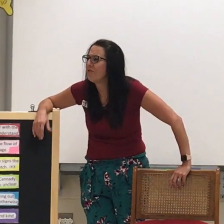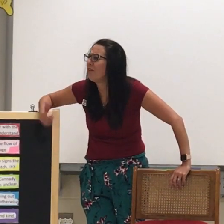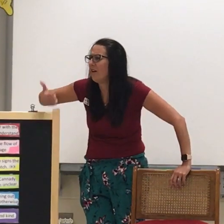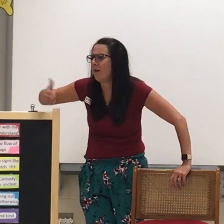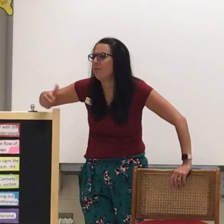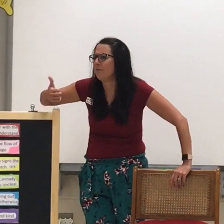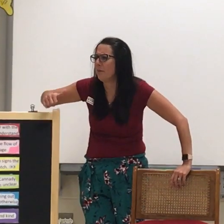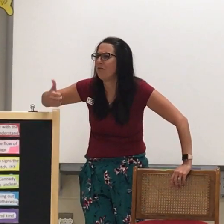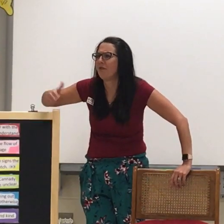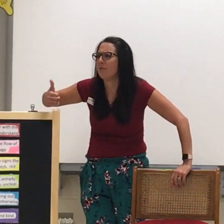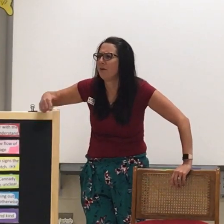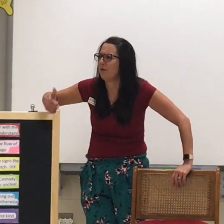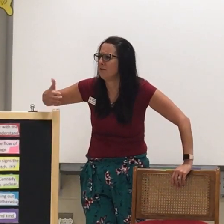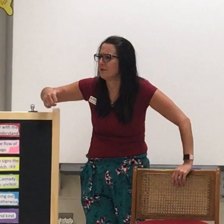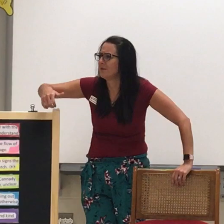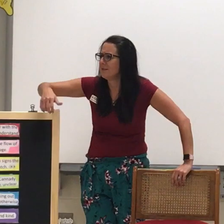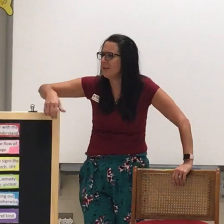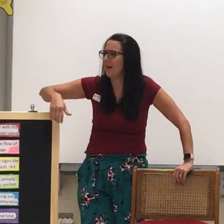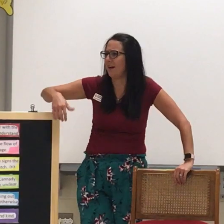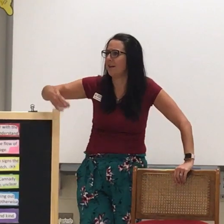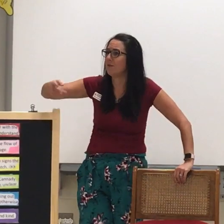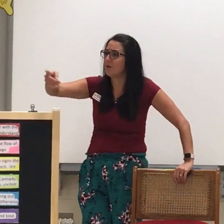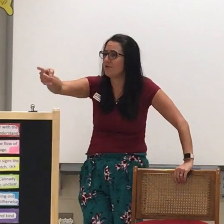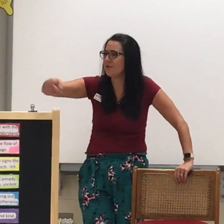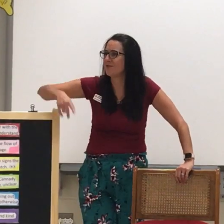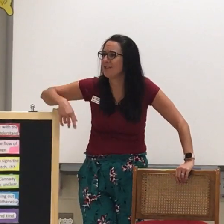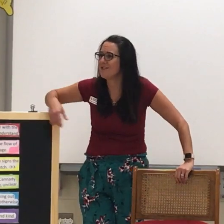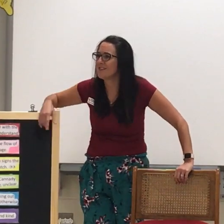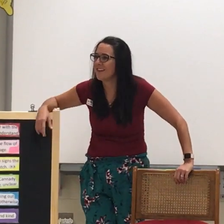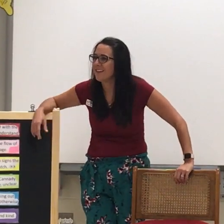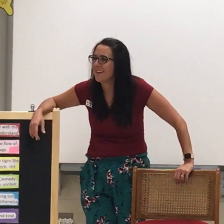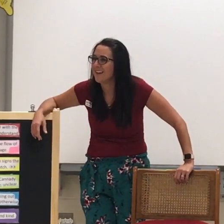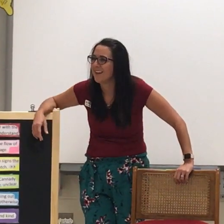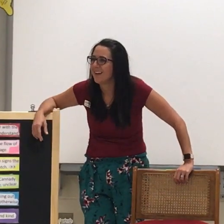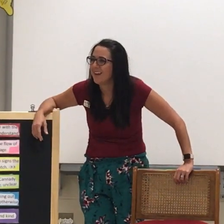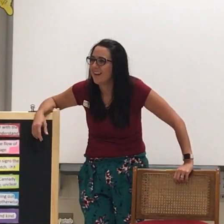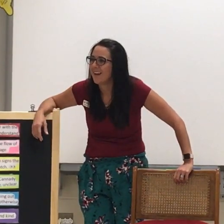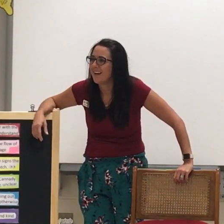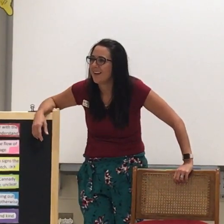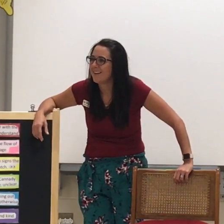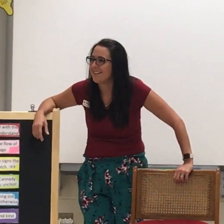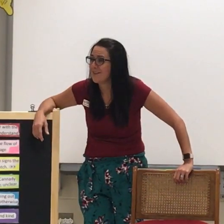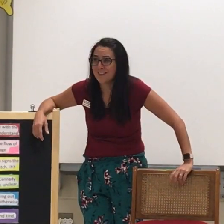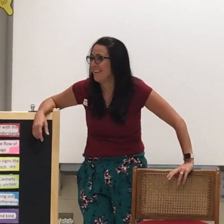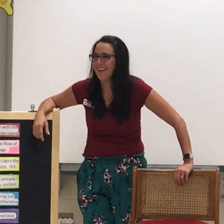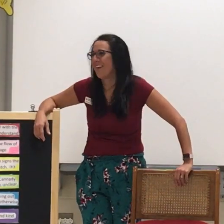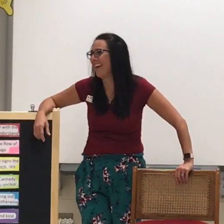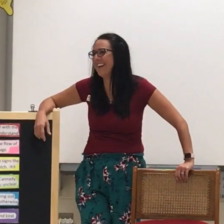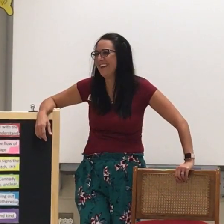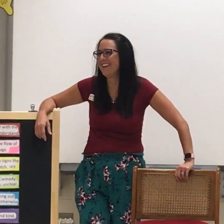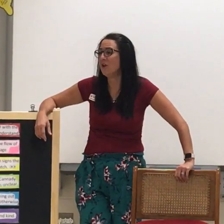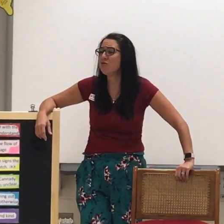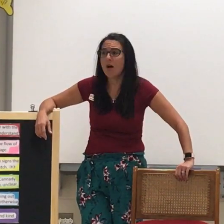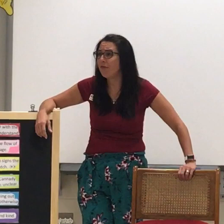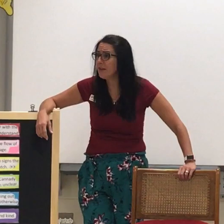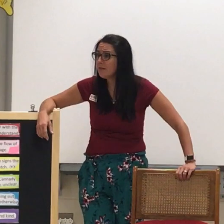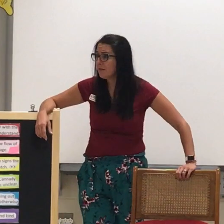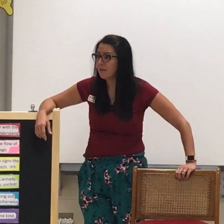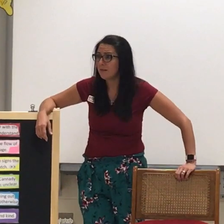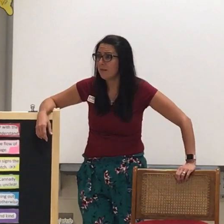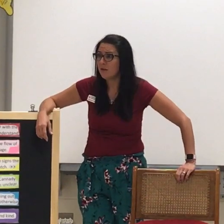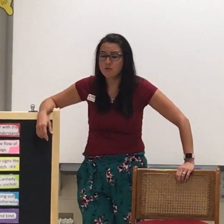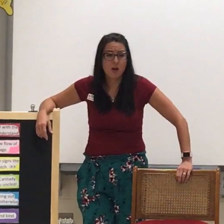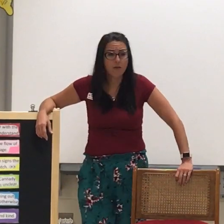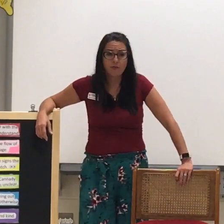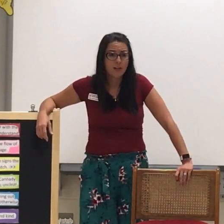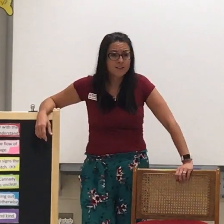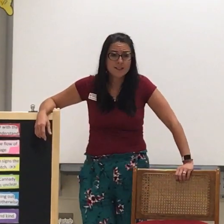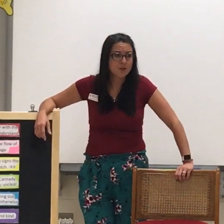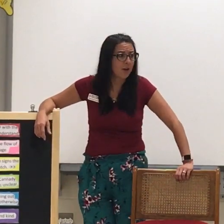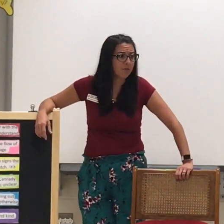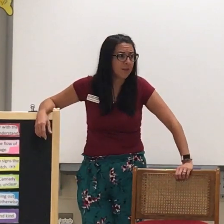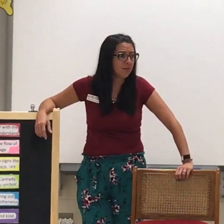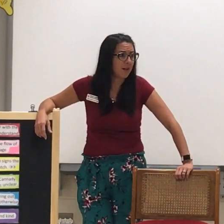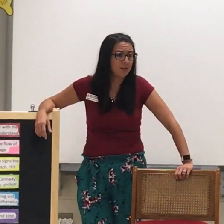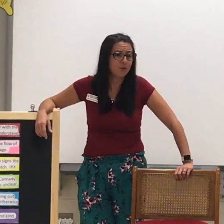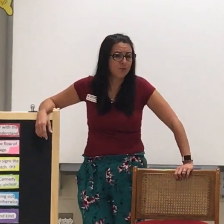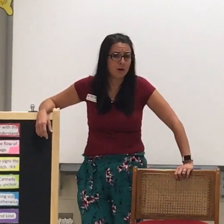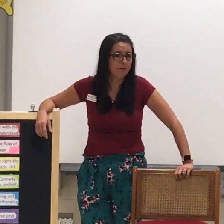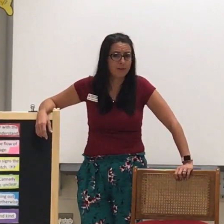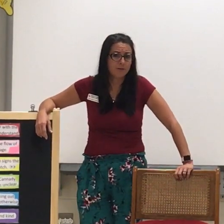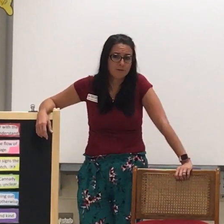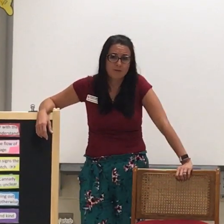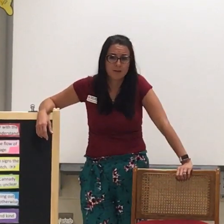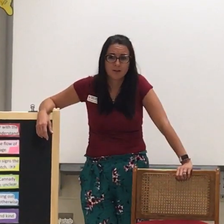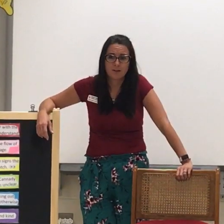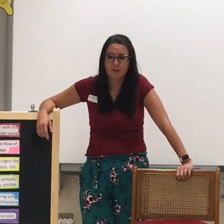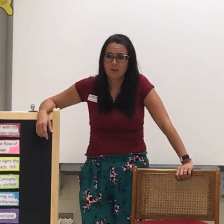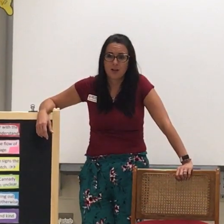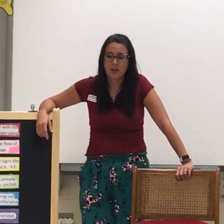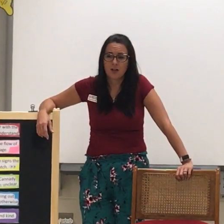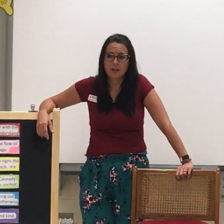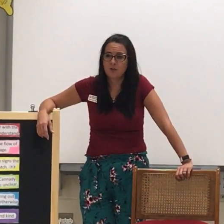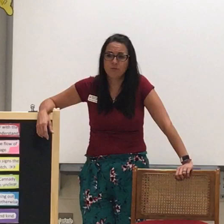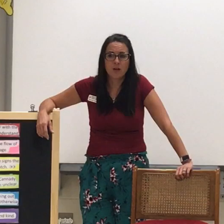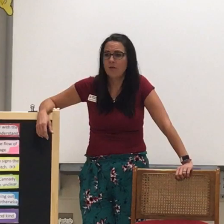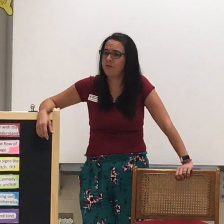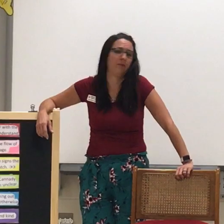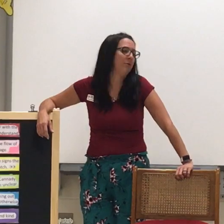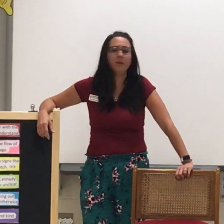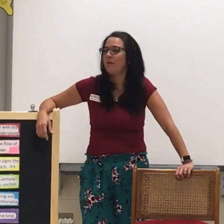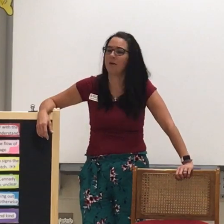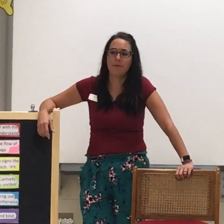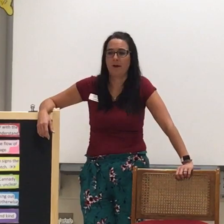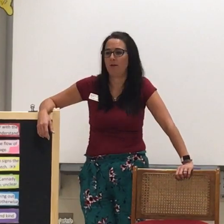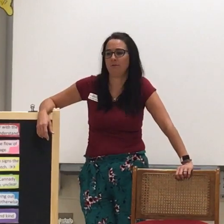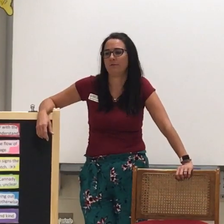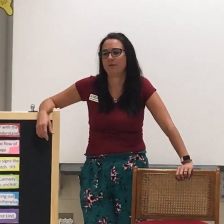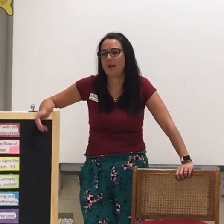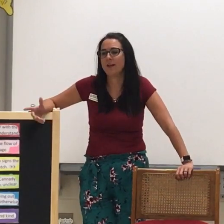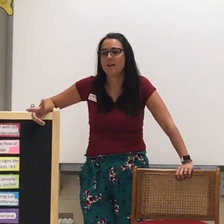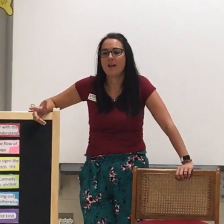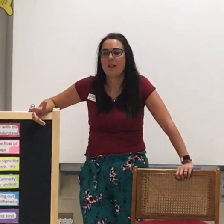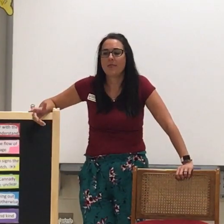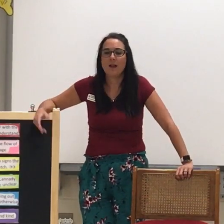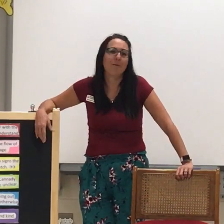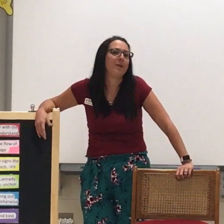mom my phone hurts yeah nothing they don't